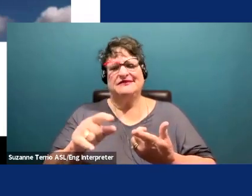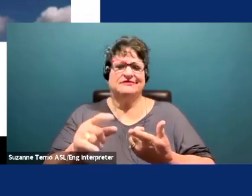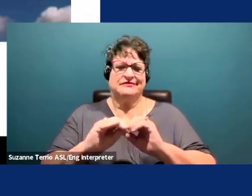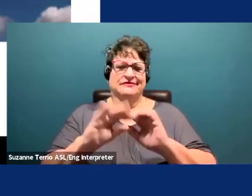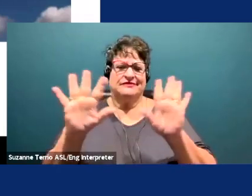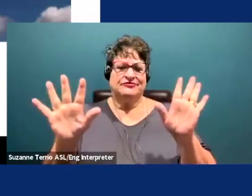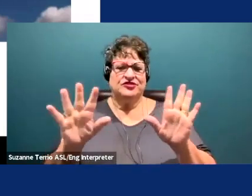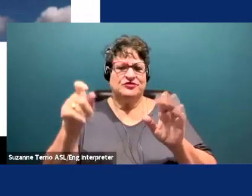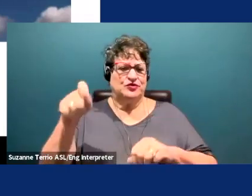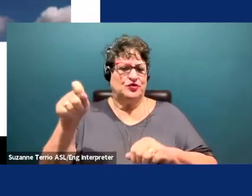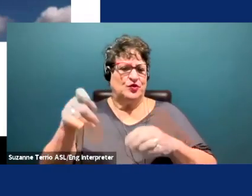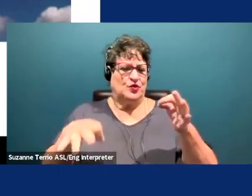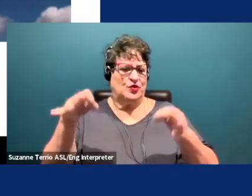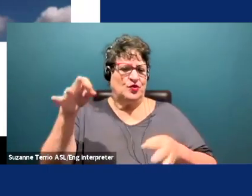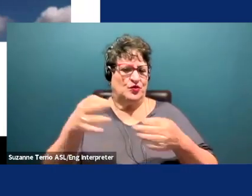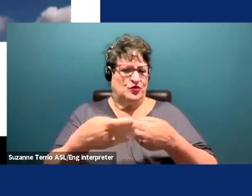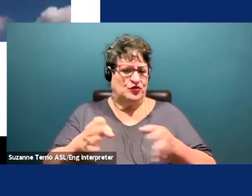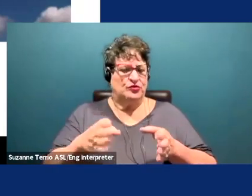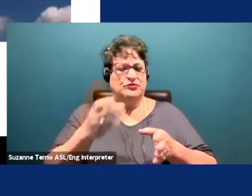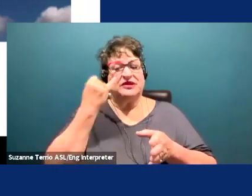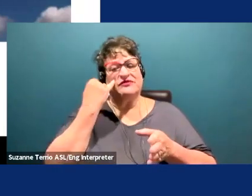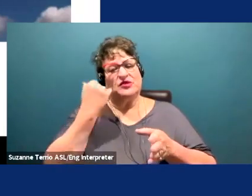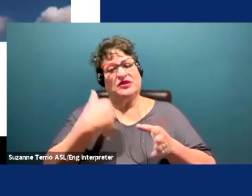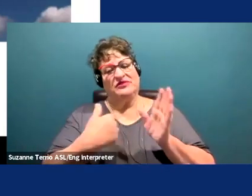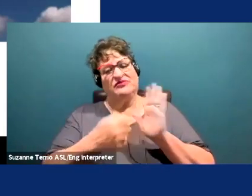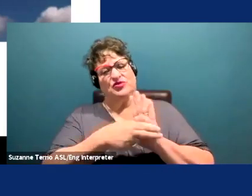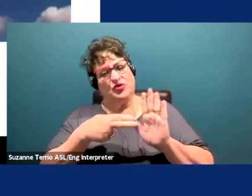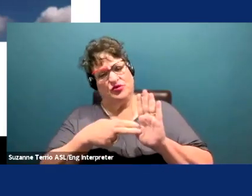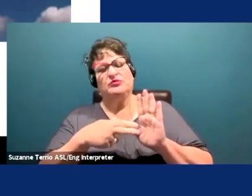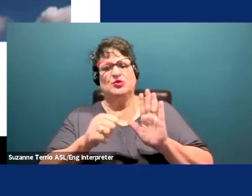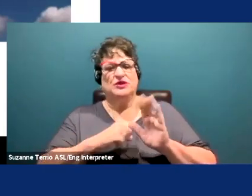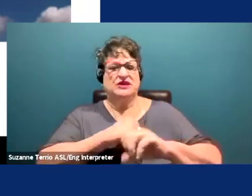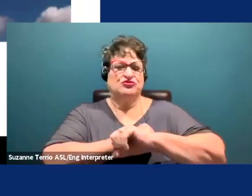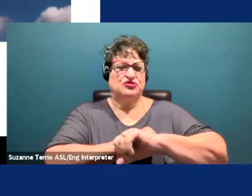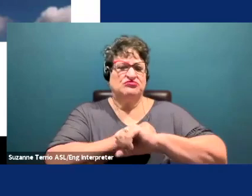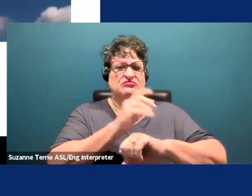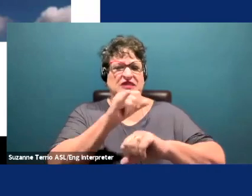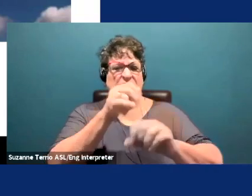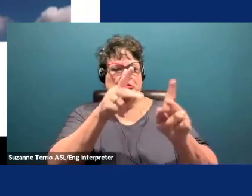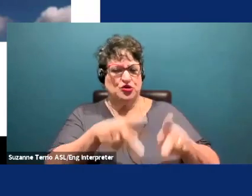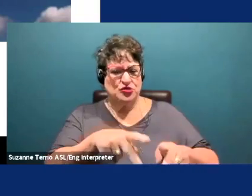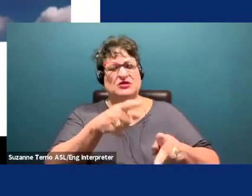we can put armor on the person, we can use disability protections or case law that